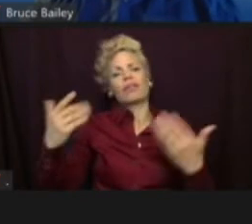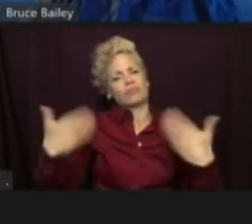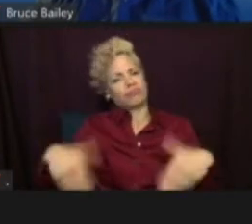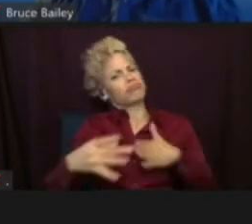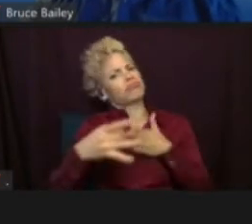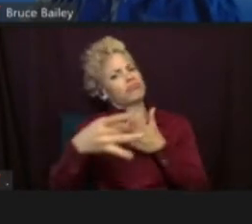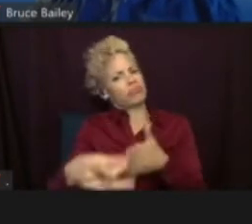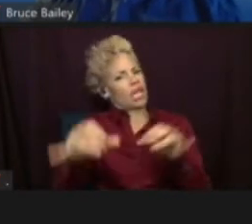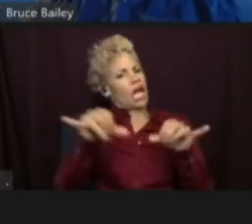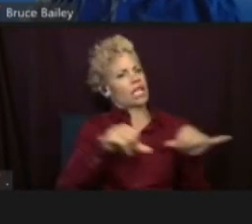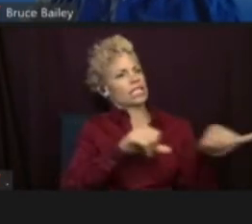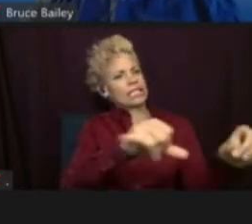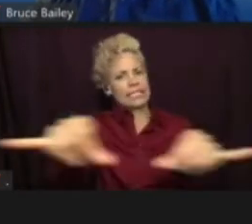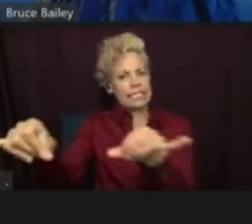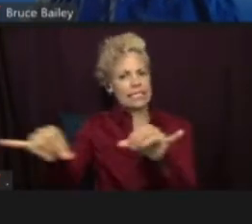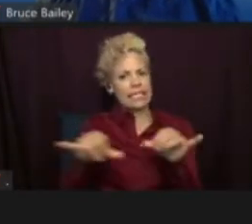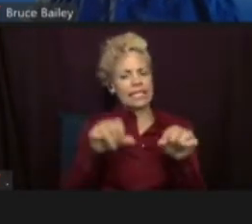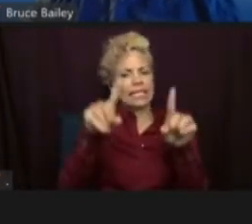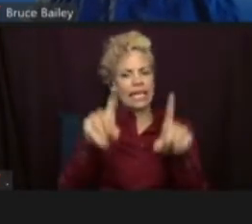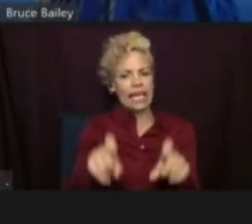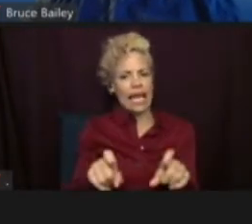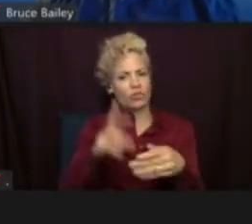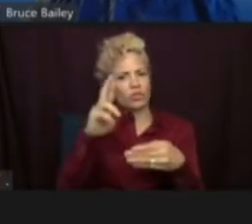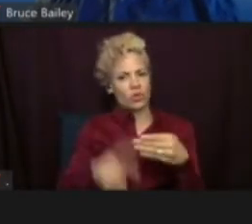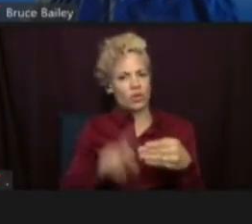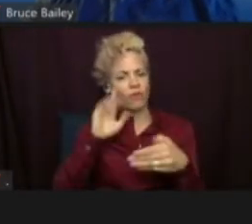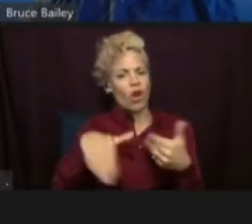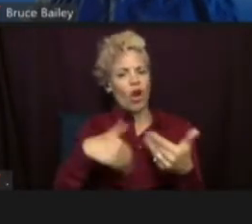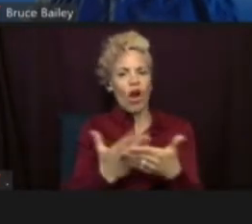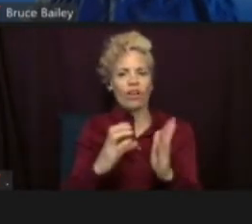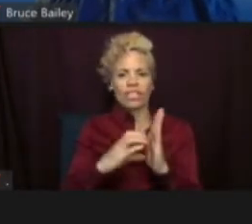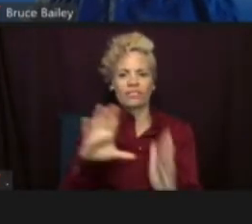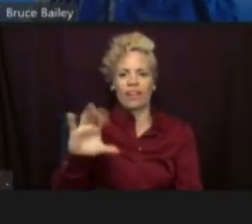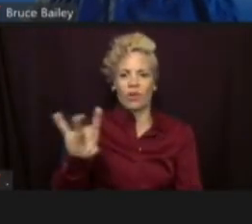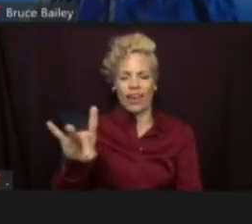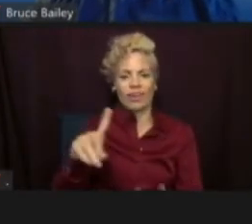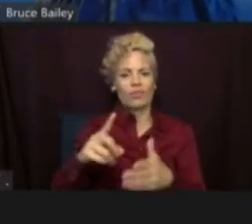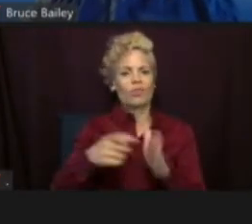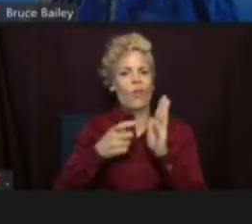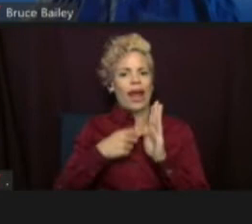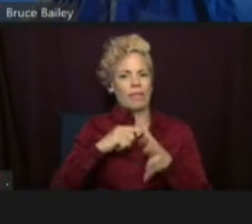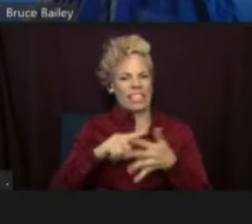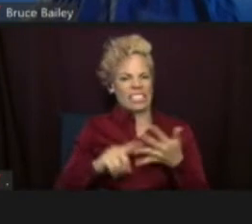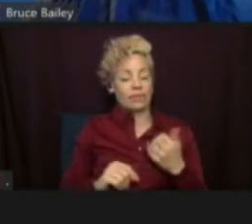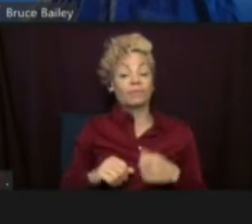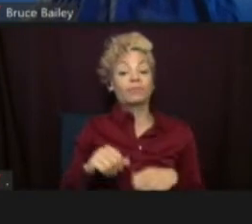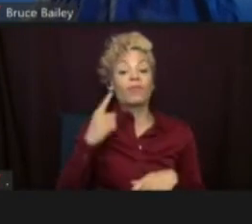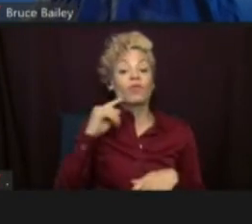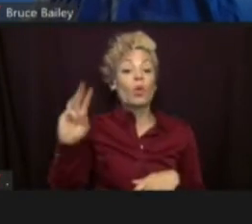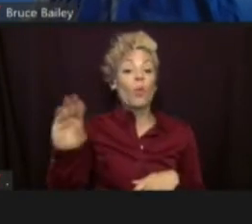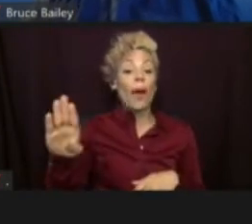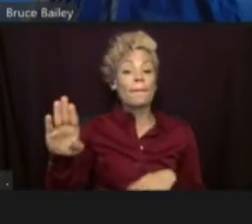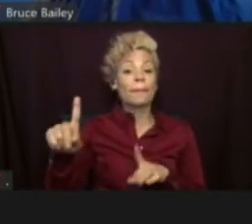for all Section 508 requirements. For web testing, we have the Trusted Tester methodology